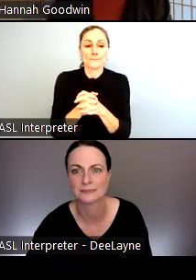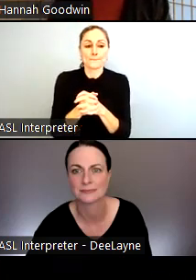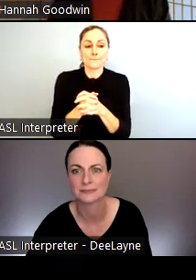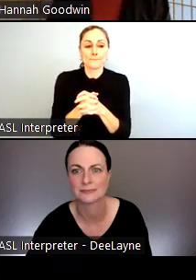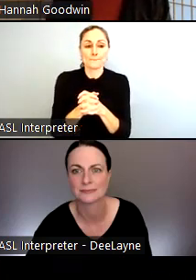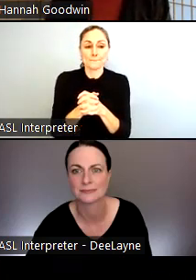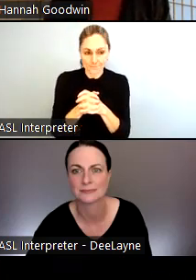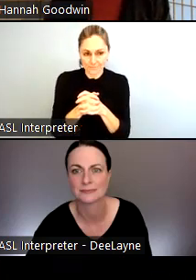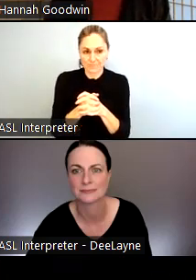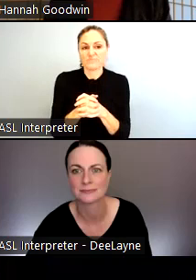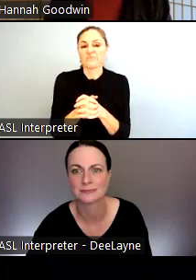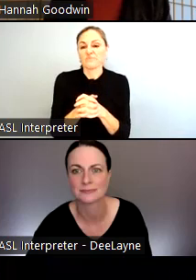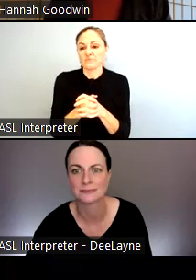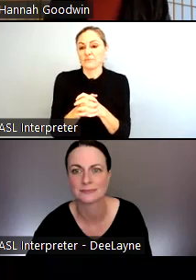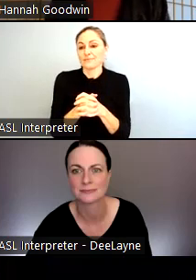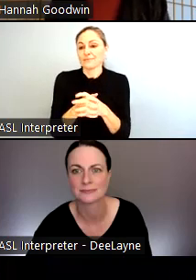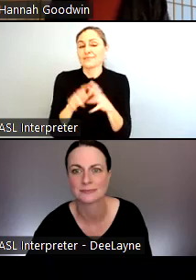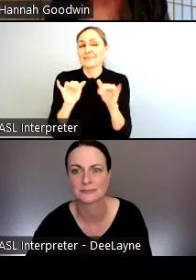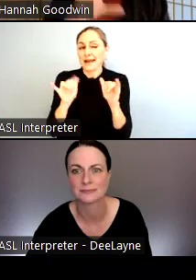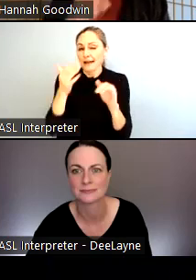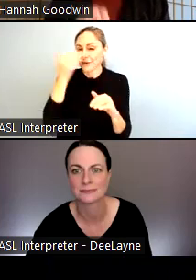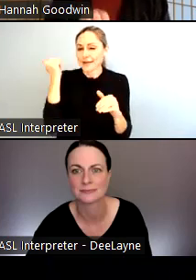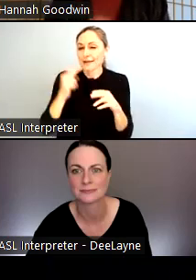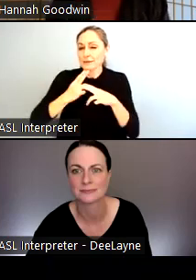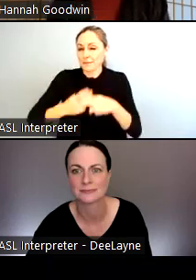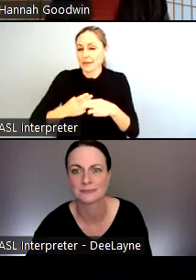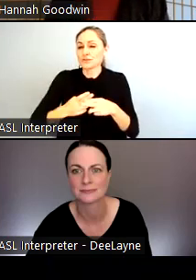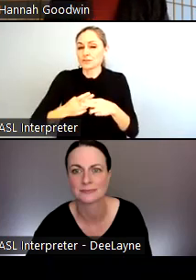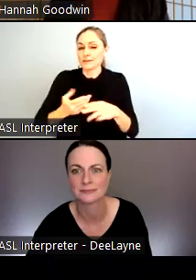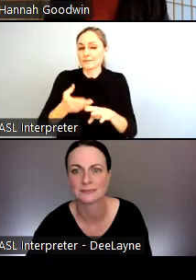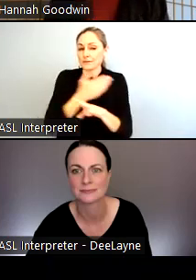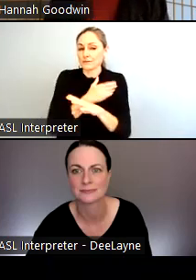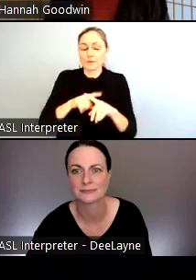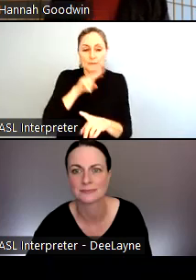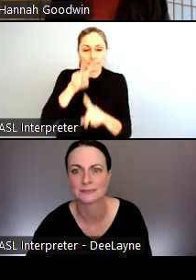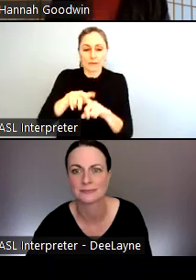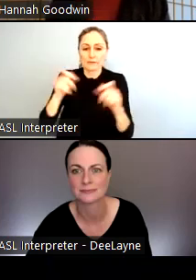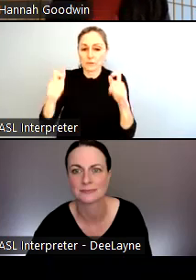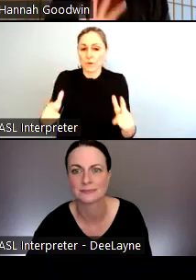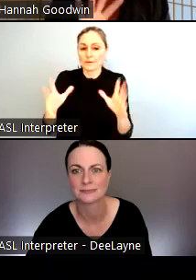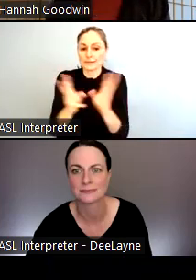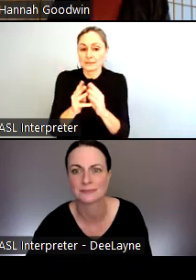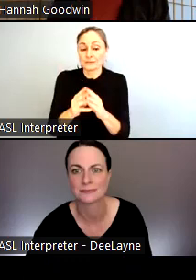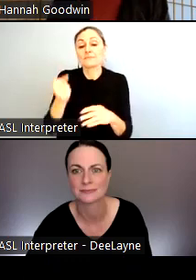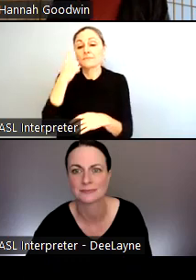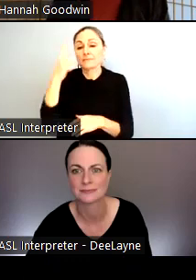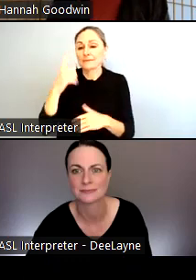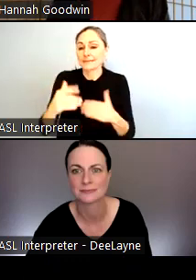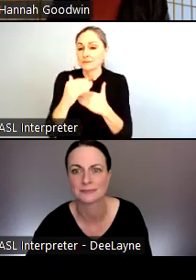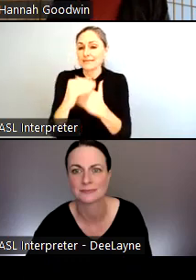One thing that I forgot to mention but applies to all of the sessions is there is a limit of four presenters,